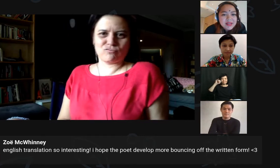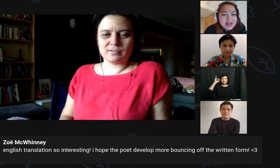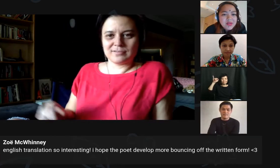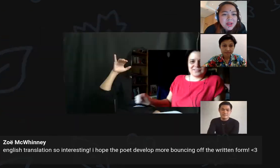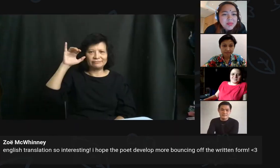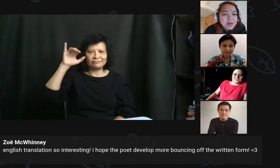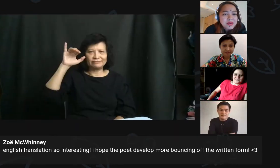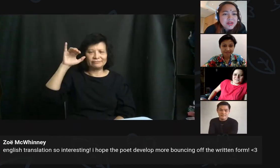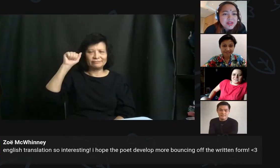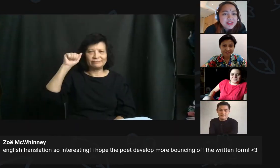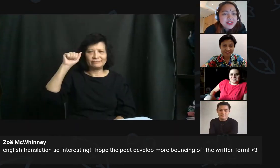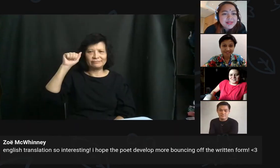How about I put her here?